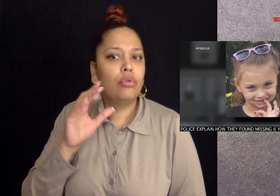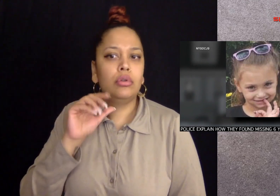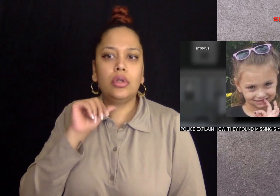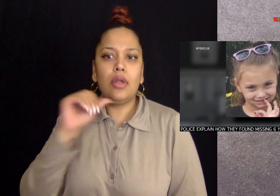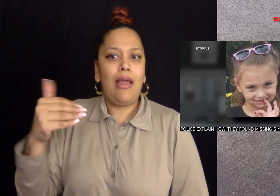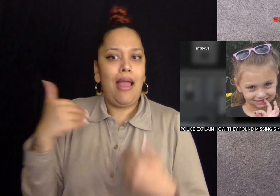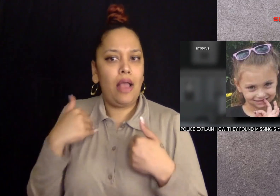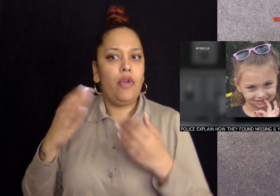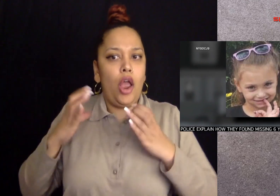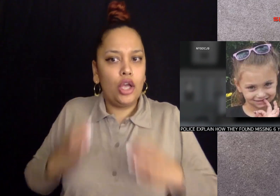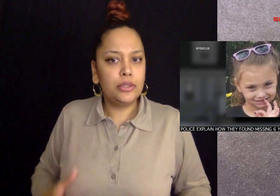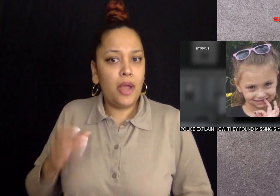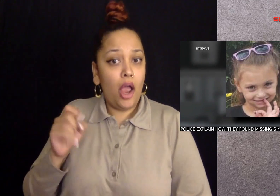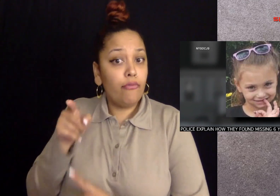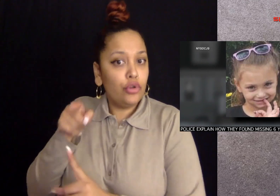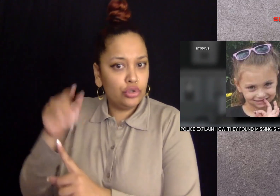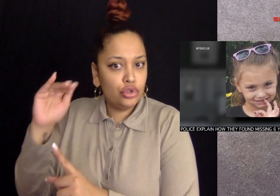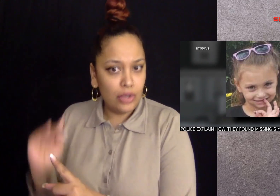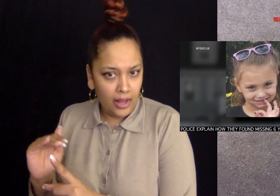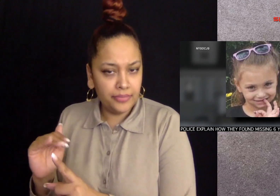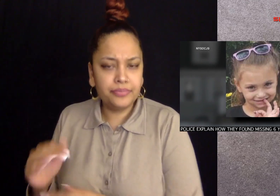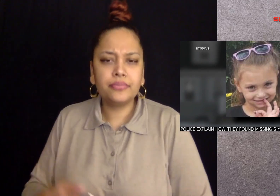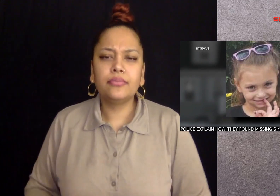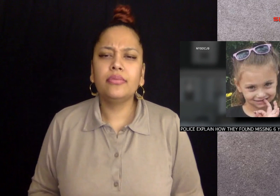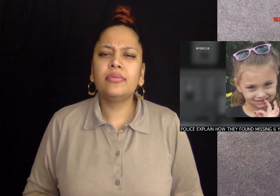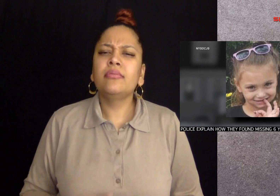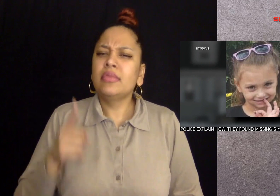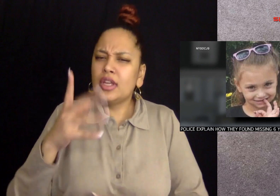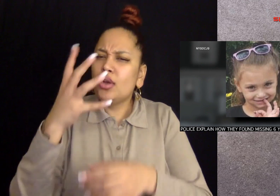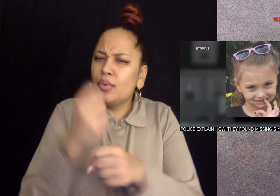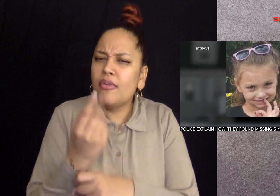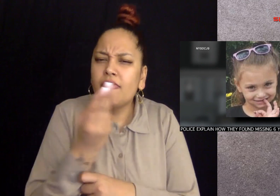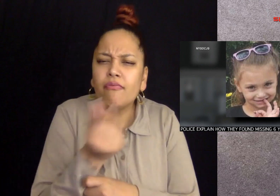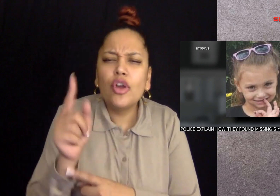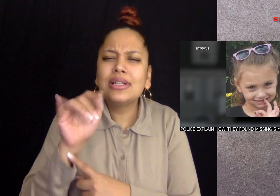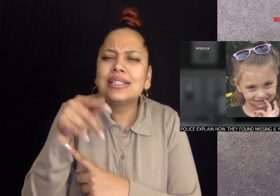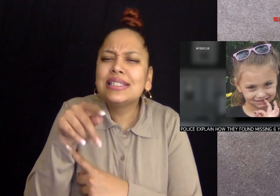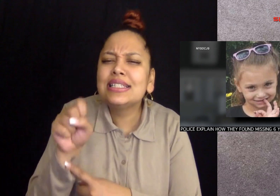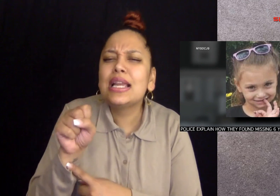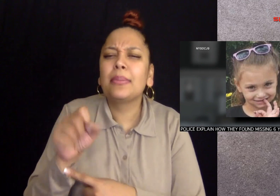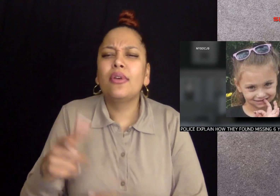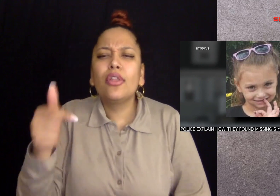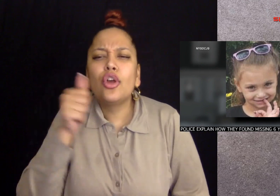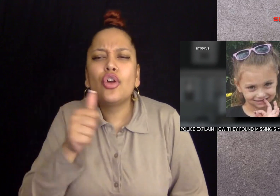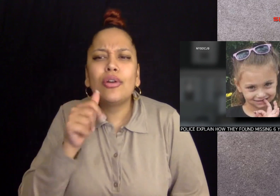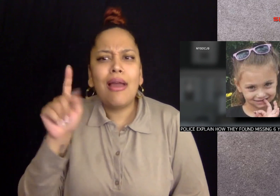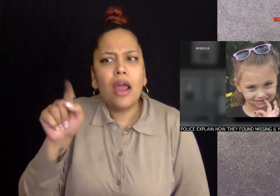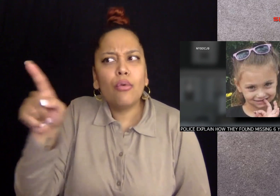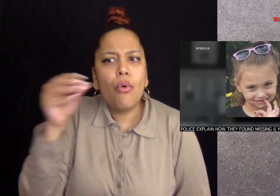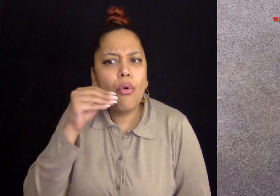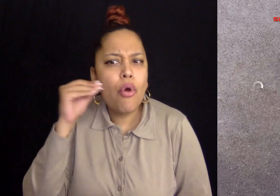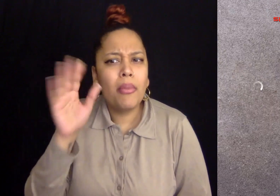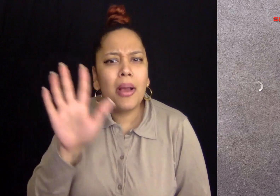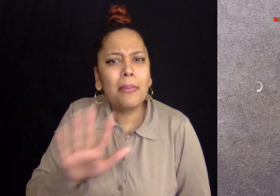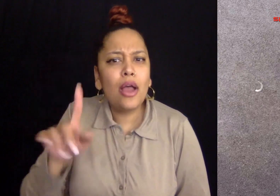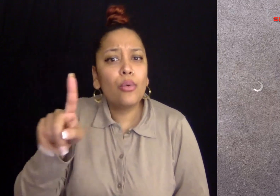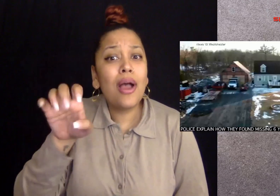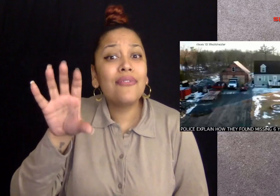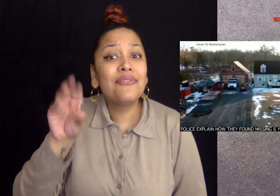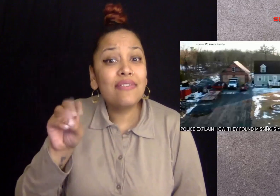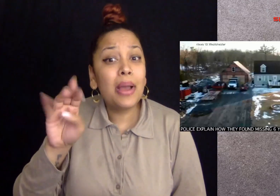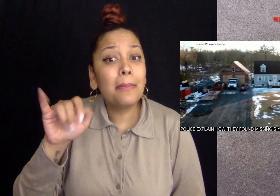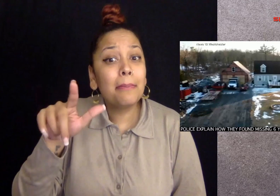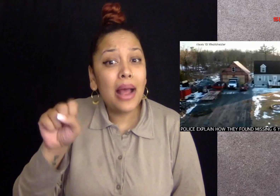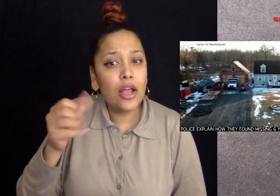she was inducted by her biological parents who did not have custody of her they had also